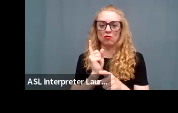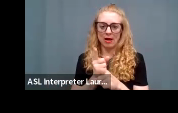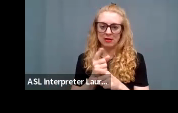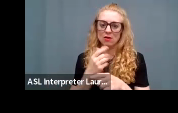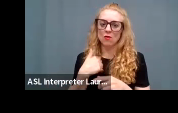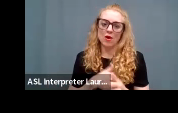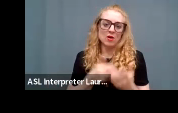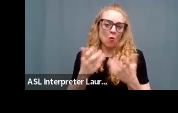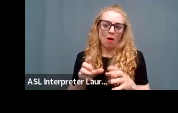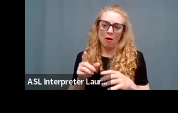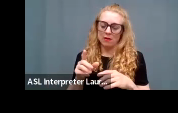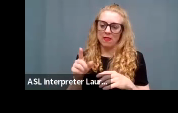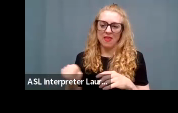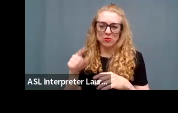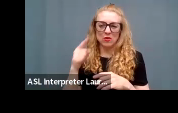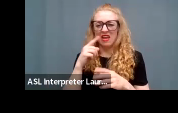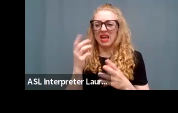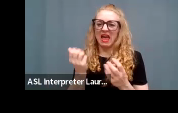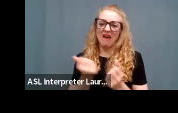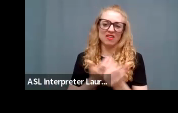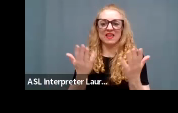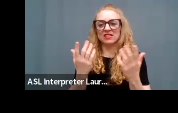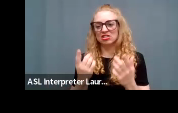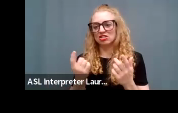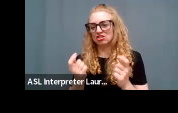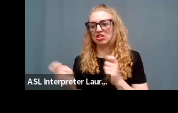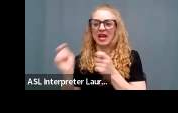don't want them to think that everything's gonna change right out of the out of the starting gear